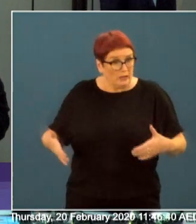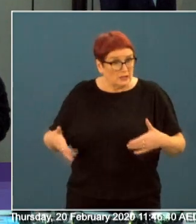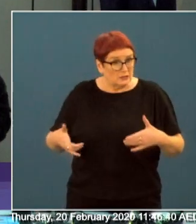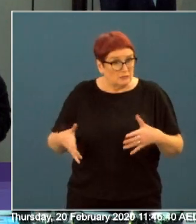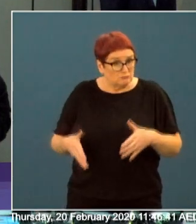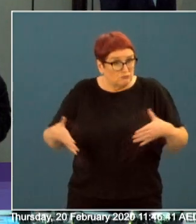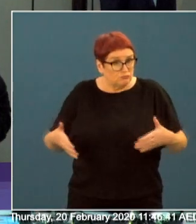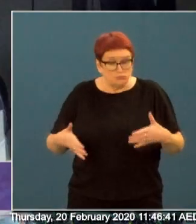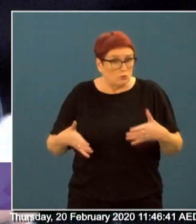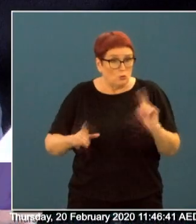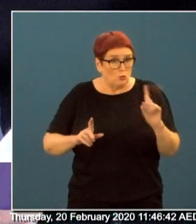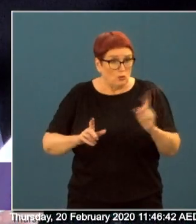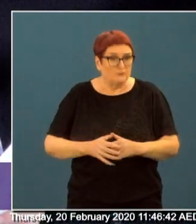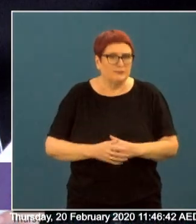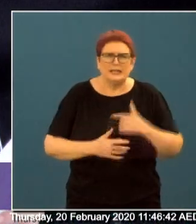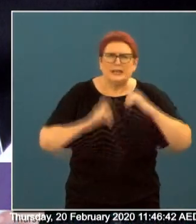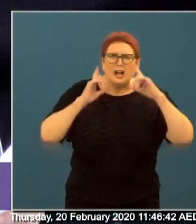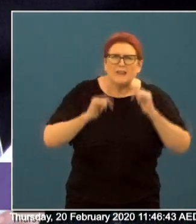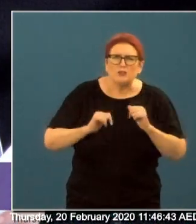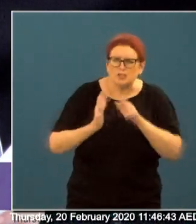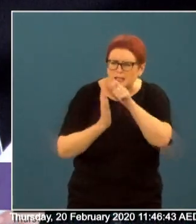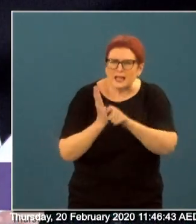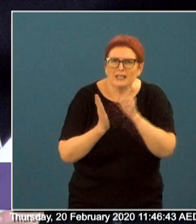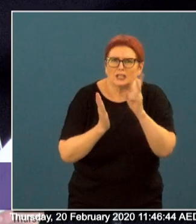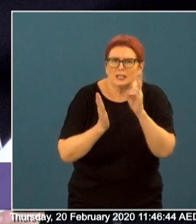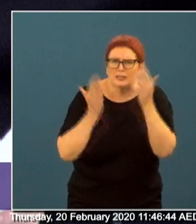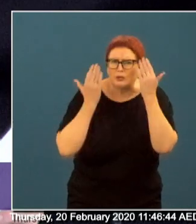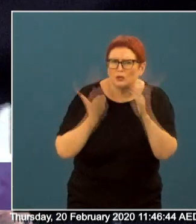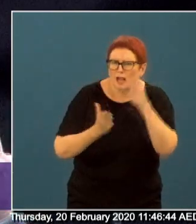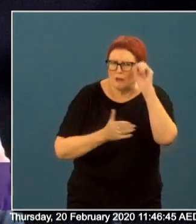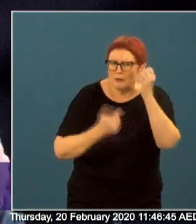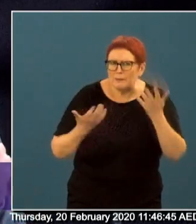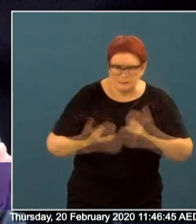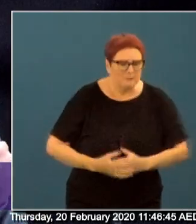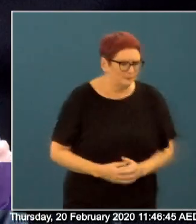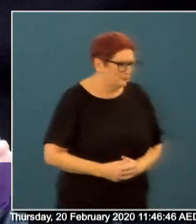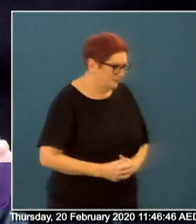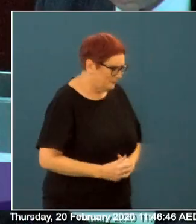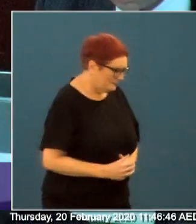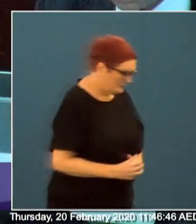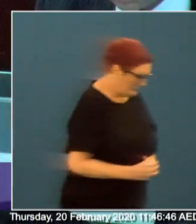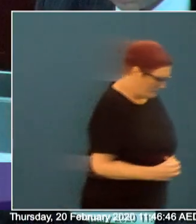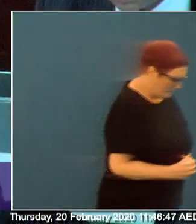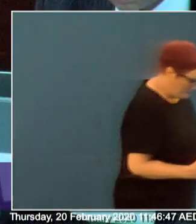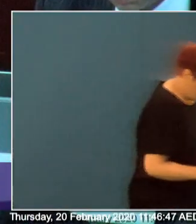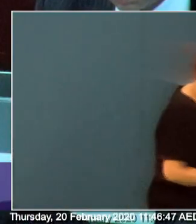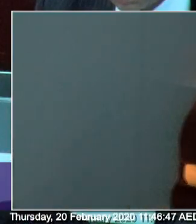I would have to check the reference. Okay. Can I turn to the next area,